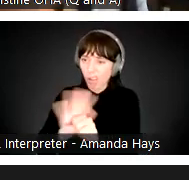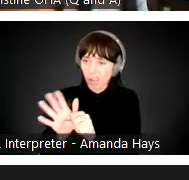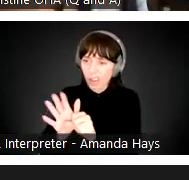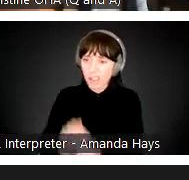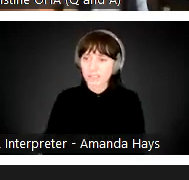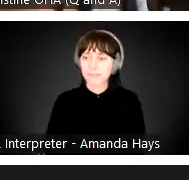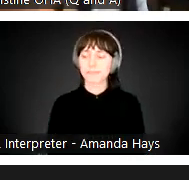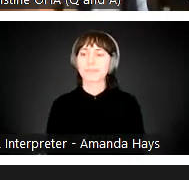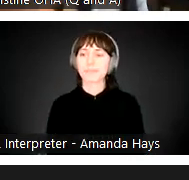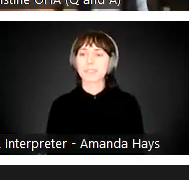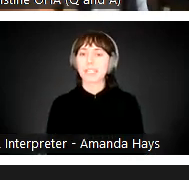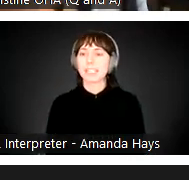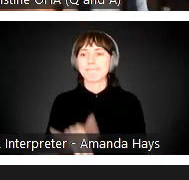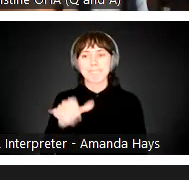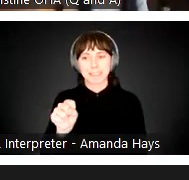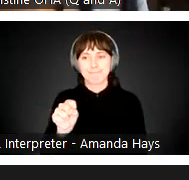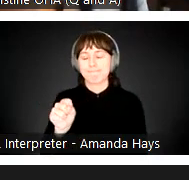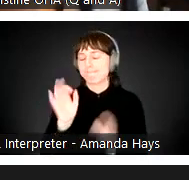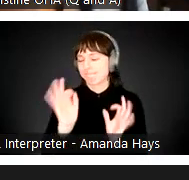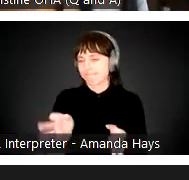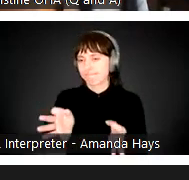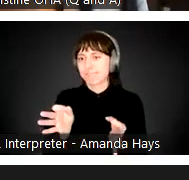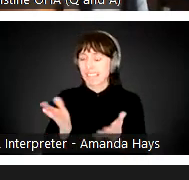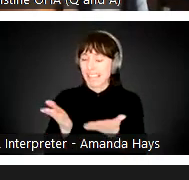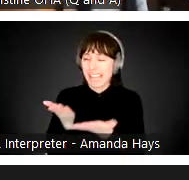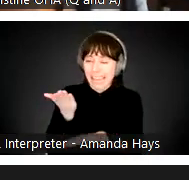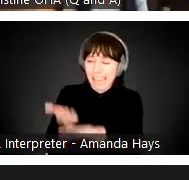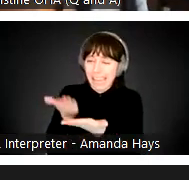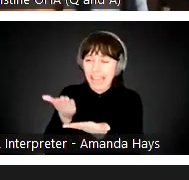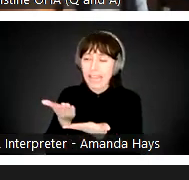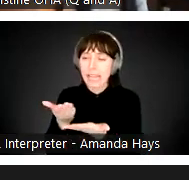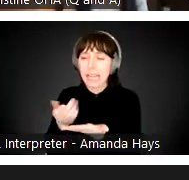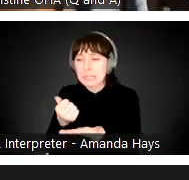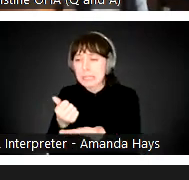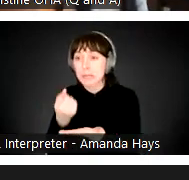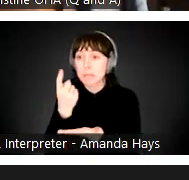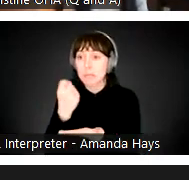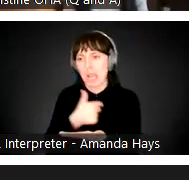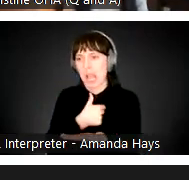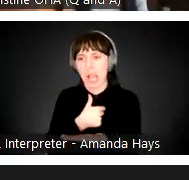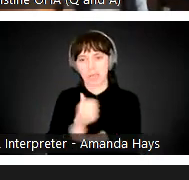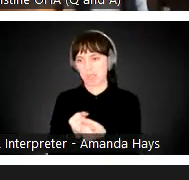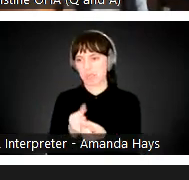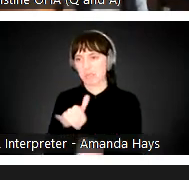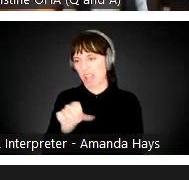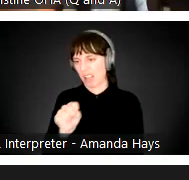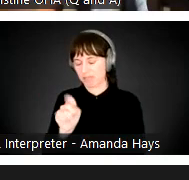the evidence there is not strong in the literature, but I can tell you, absolutely.